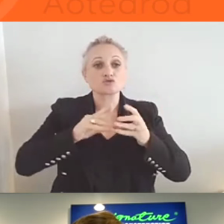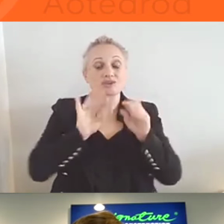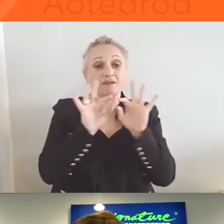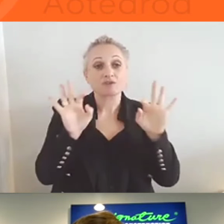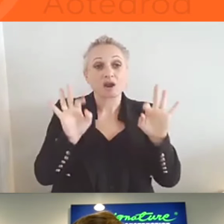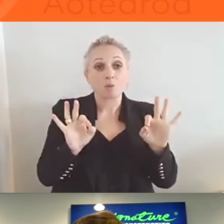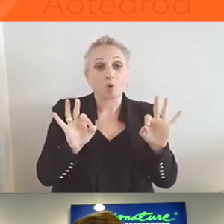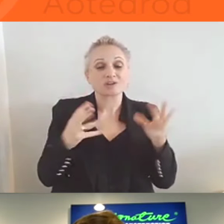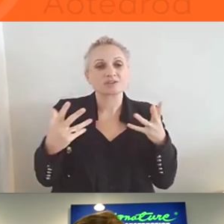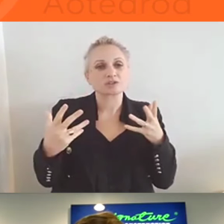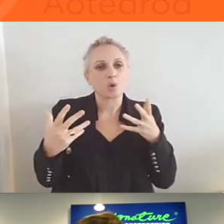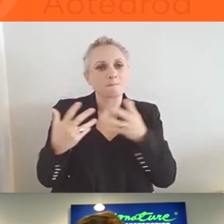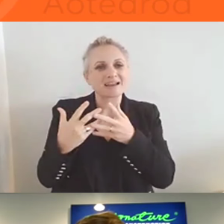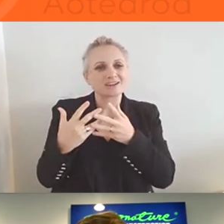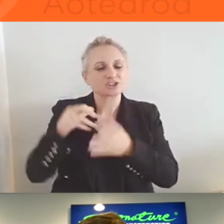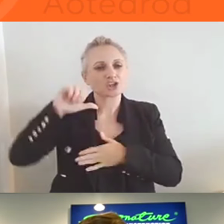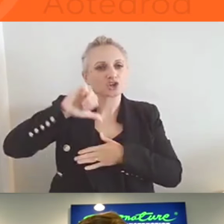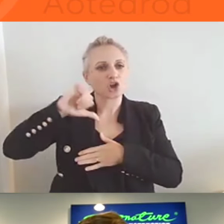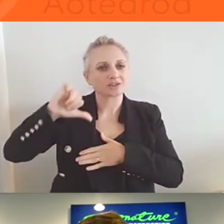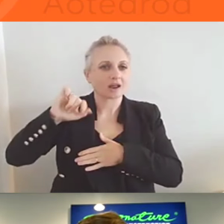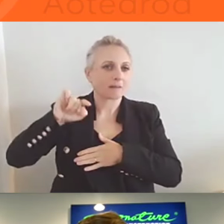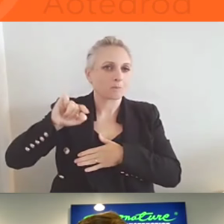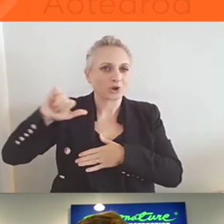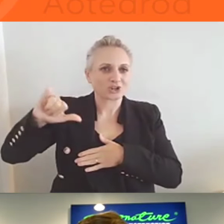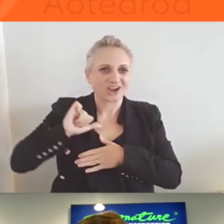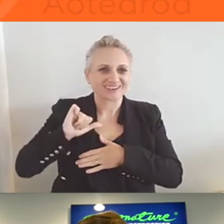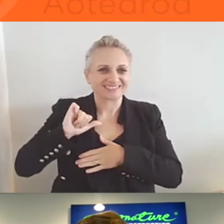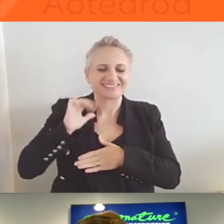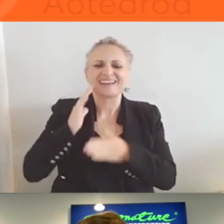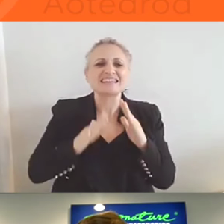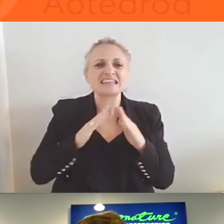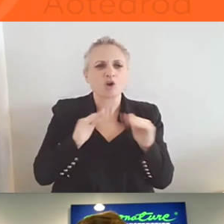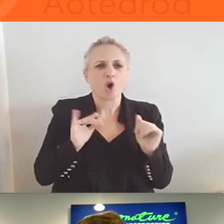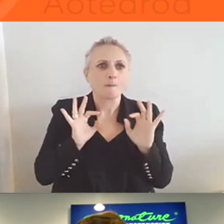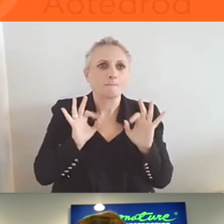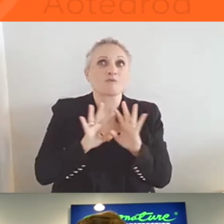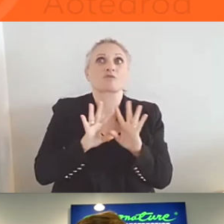be a home that works for absolutely everybody. But when we actually